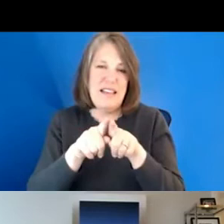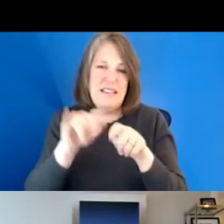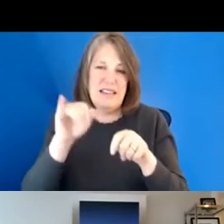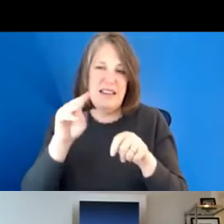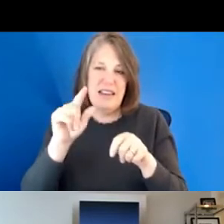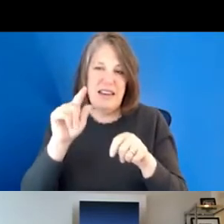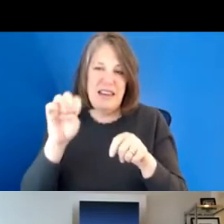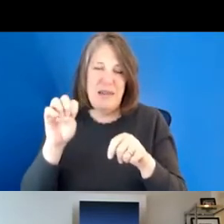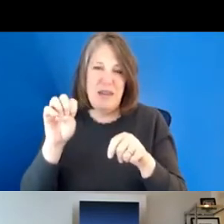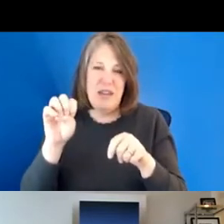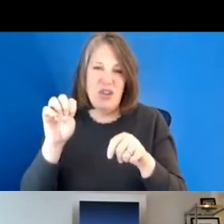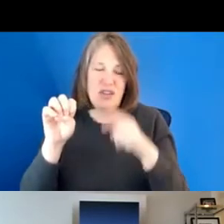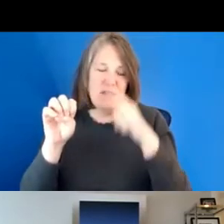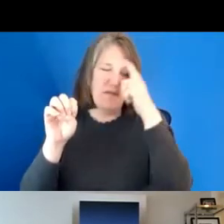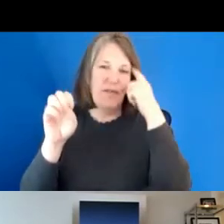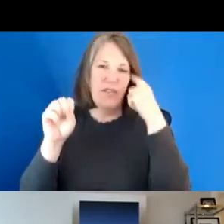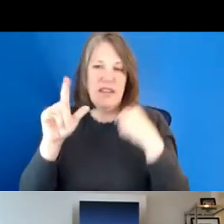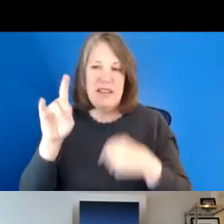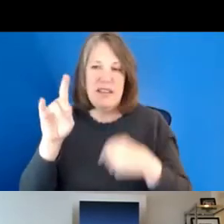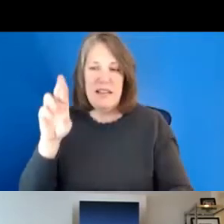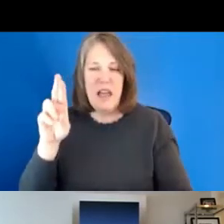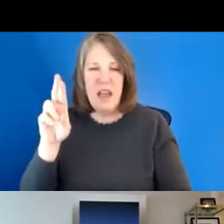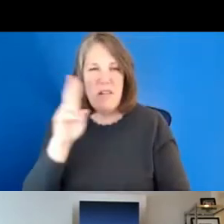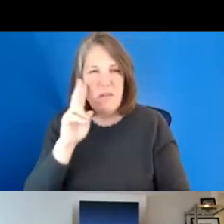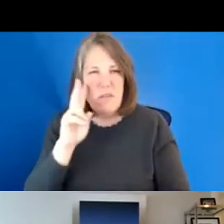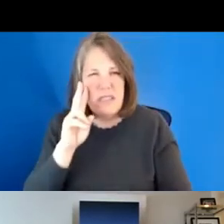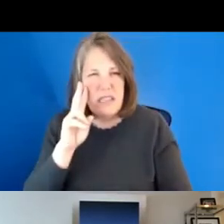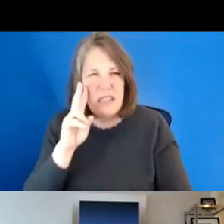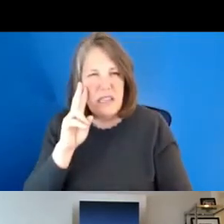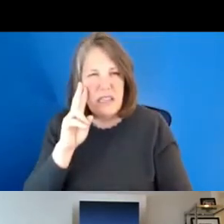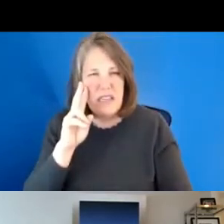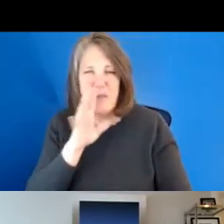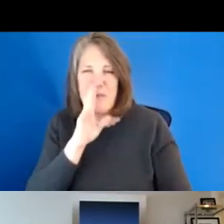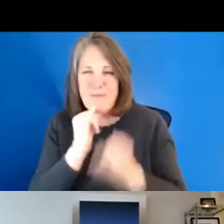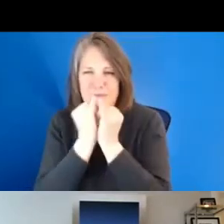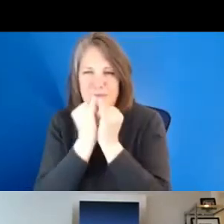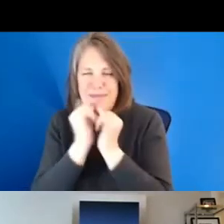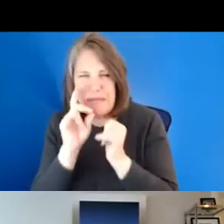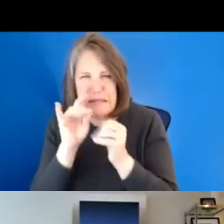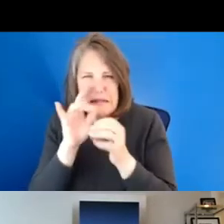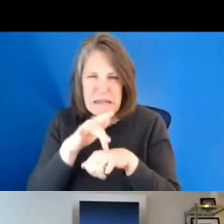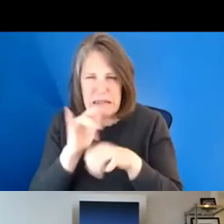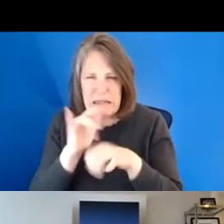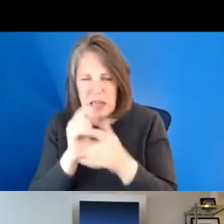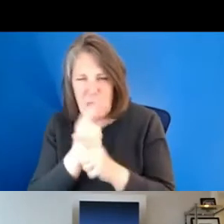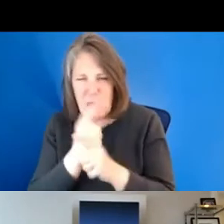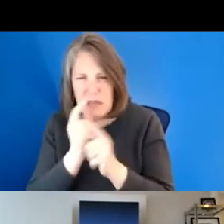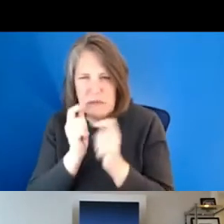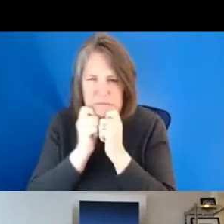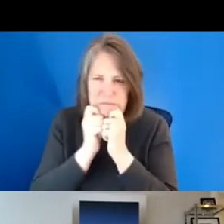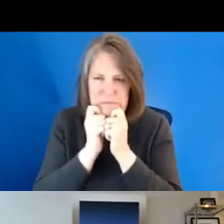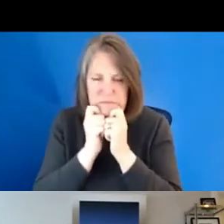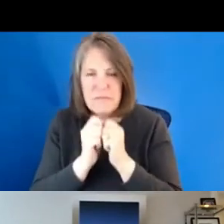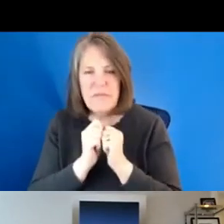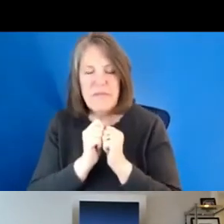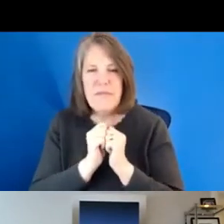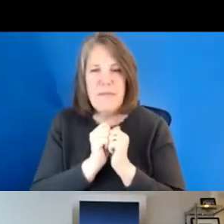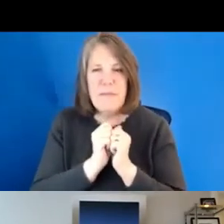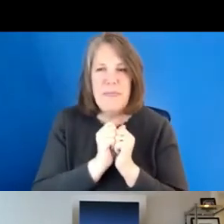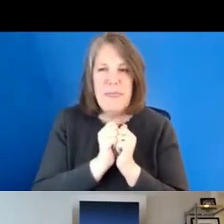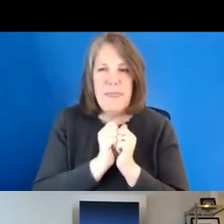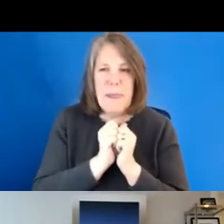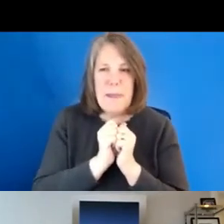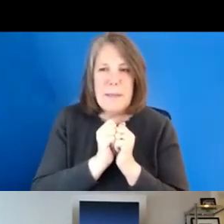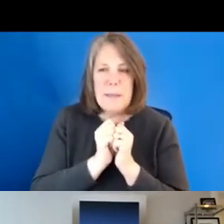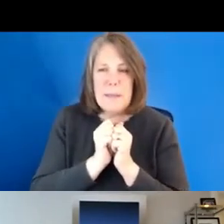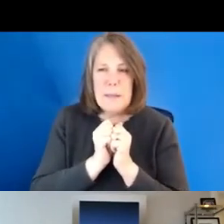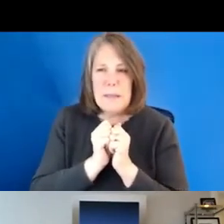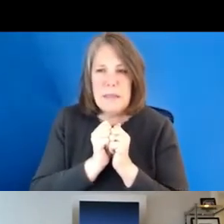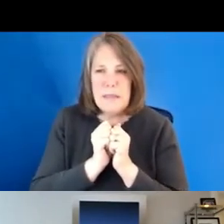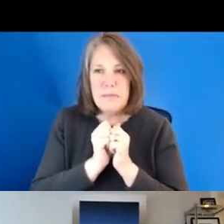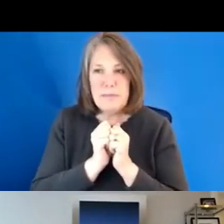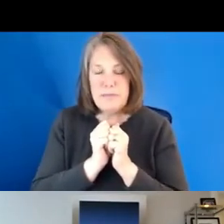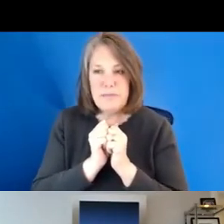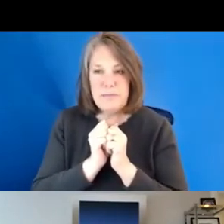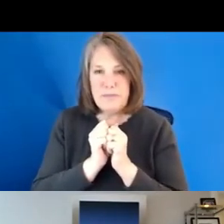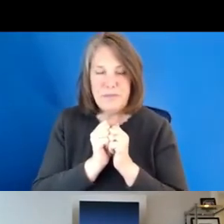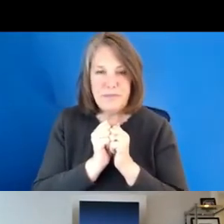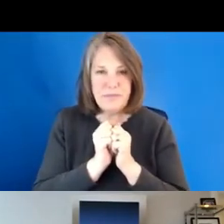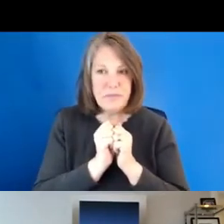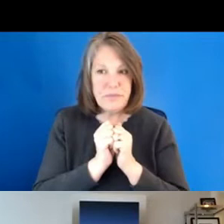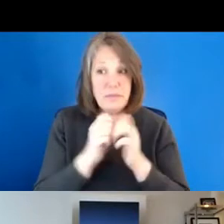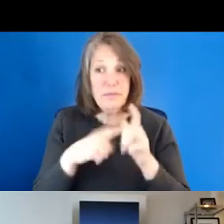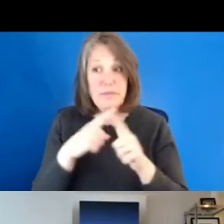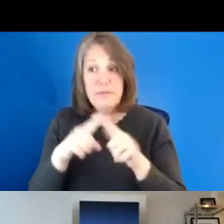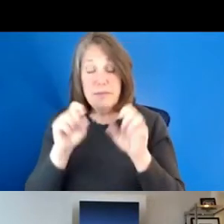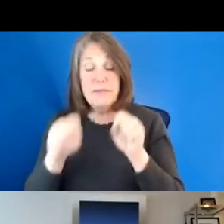17:08:36 Let me see, did I click that correctly? 17:08:45 Then you can just add your images